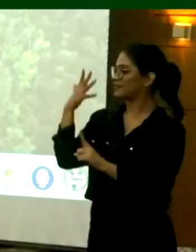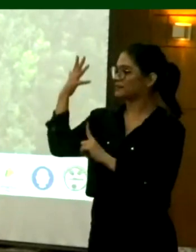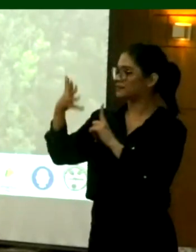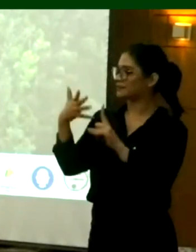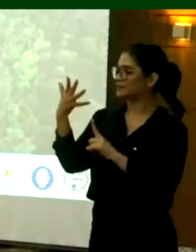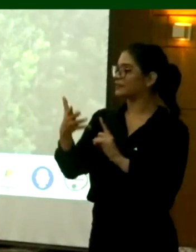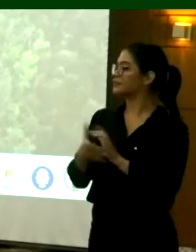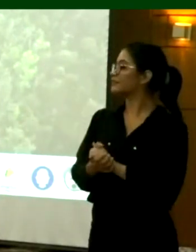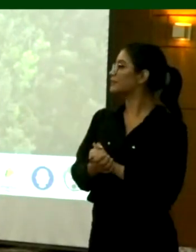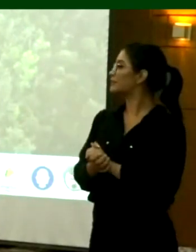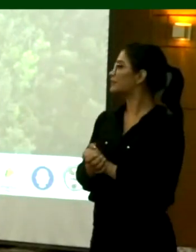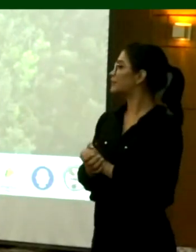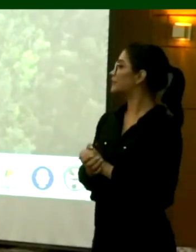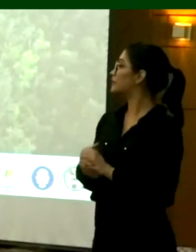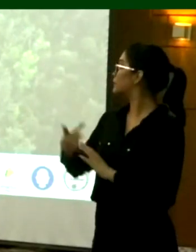so we're going to start